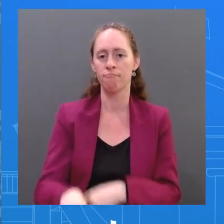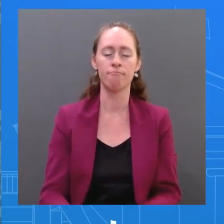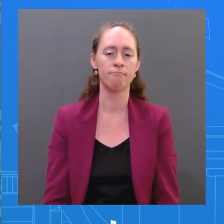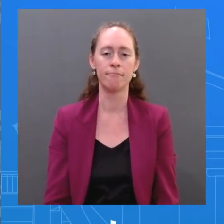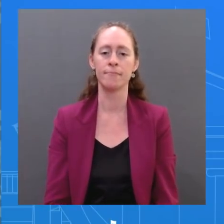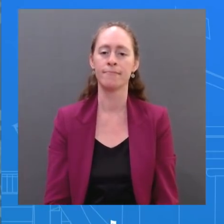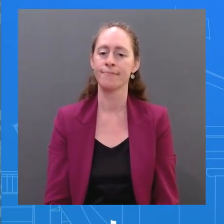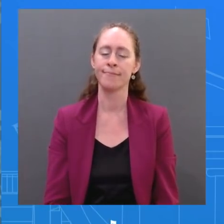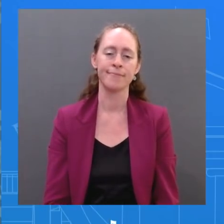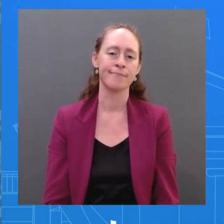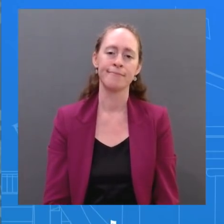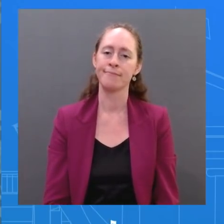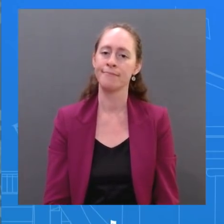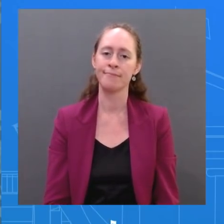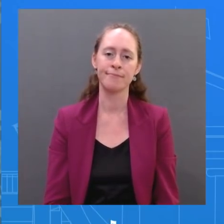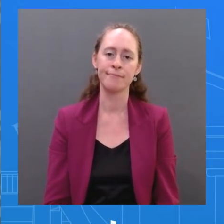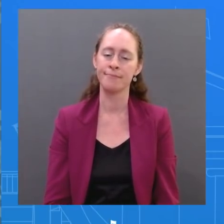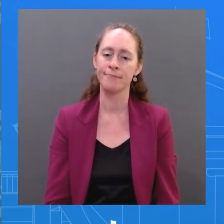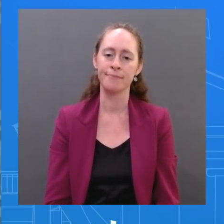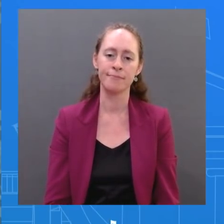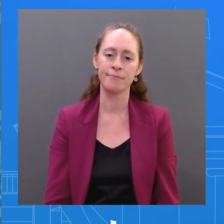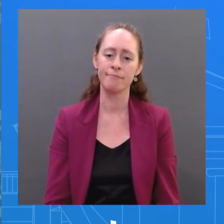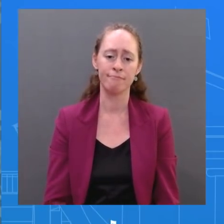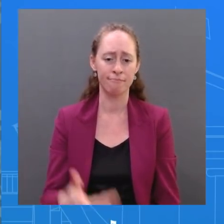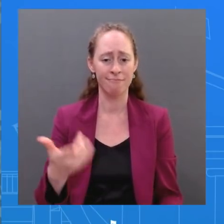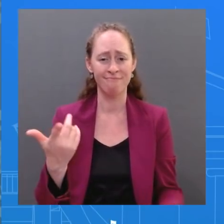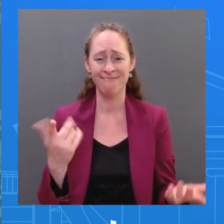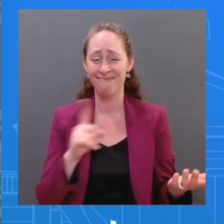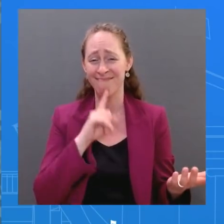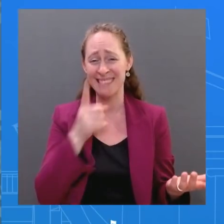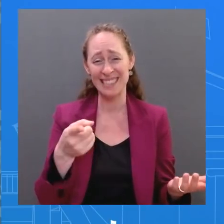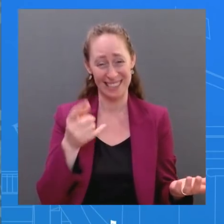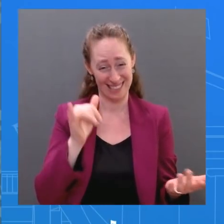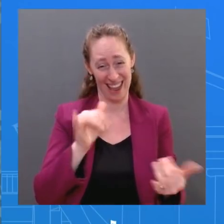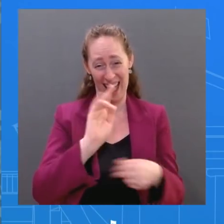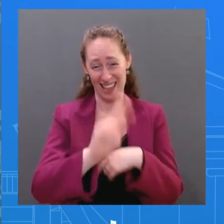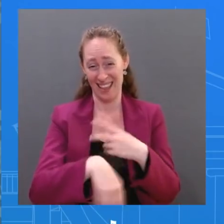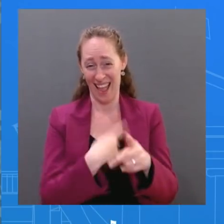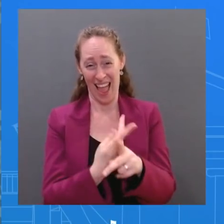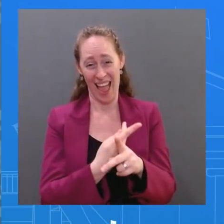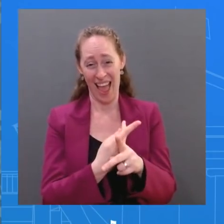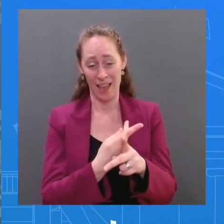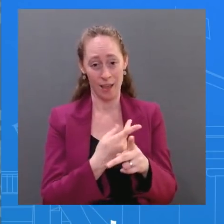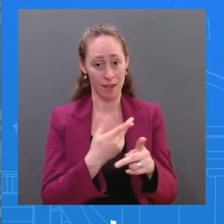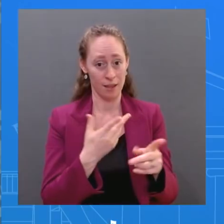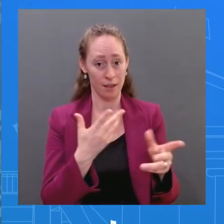that bodies are too mutilated for families to even recognize, that they have to do a DNA test.